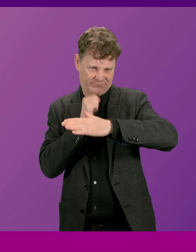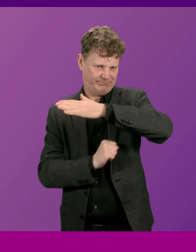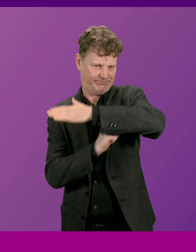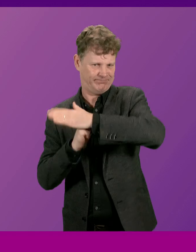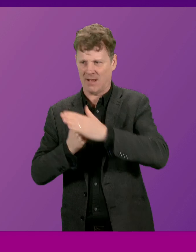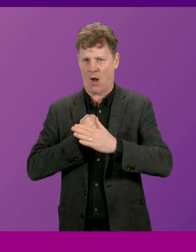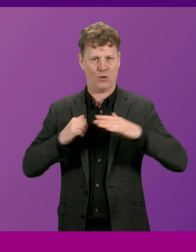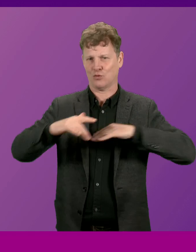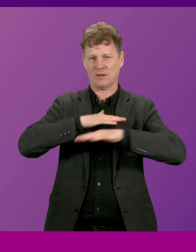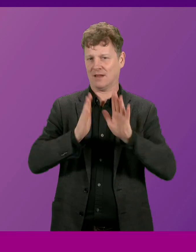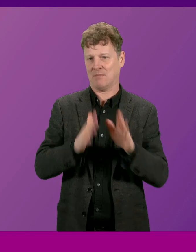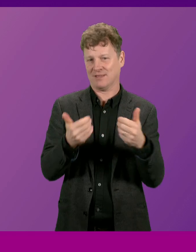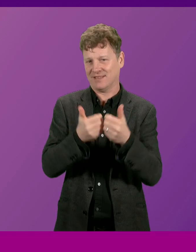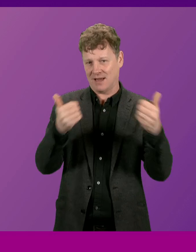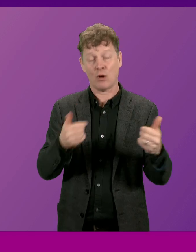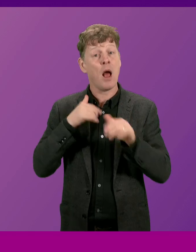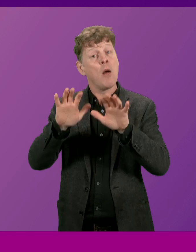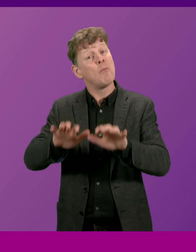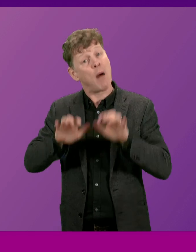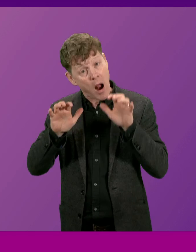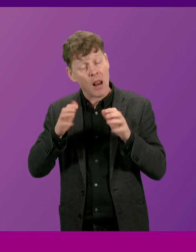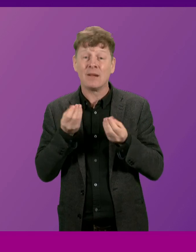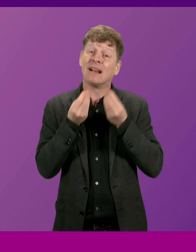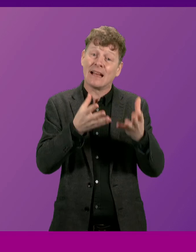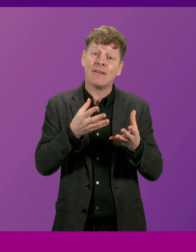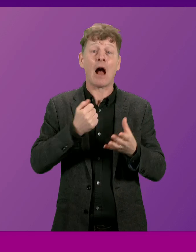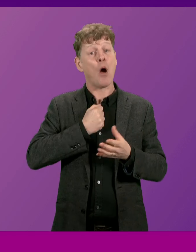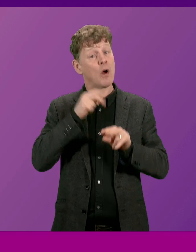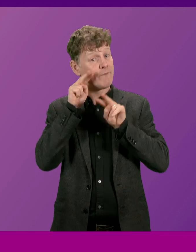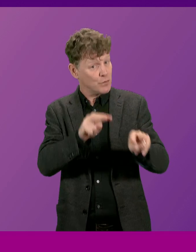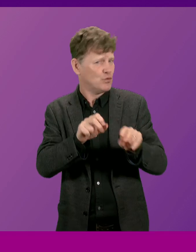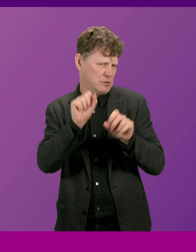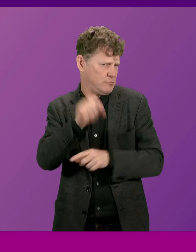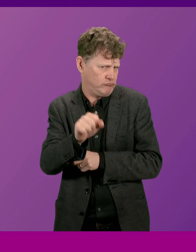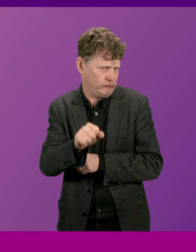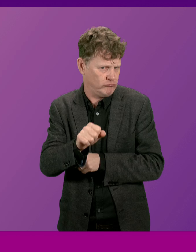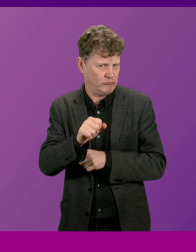It is important that Parliament expresses its view when it considers that issues need